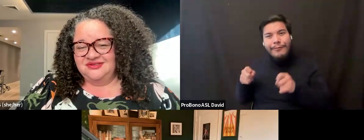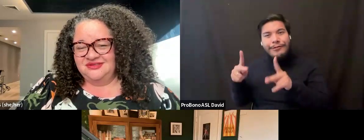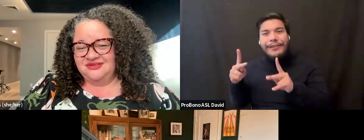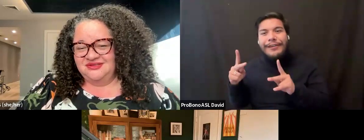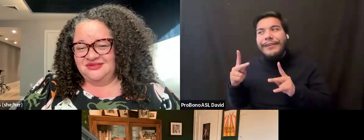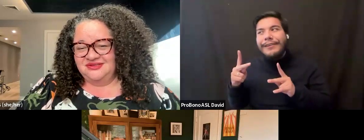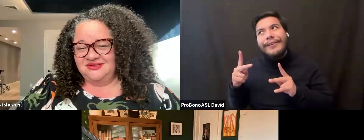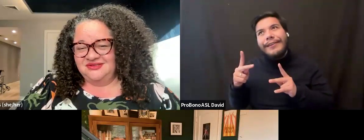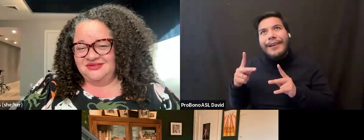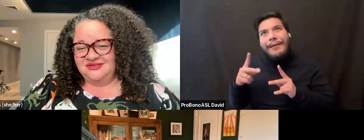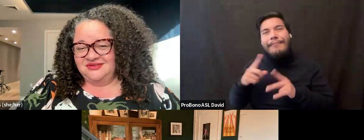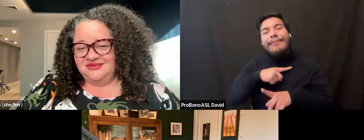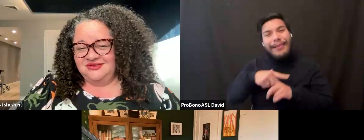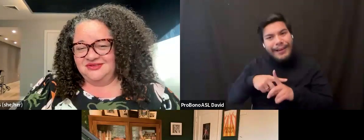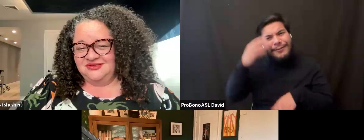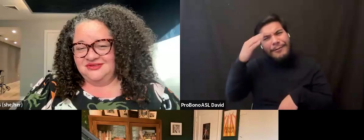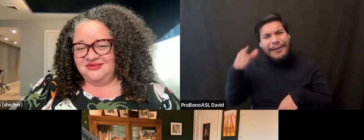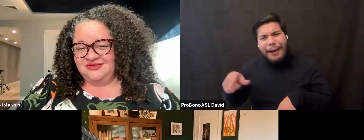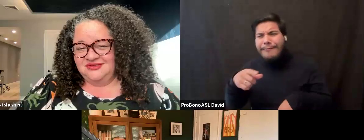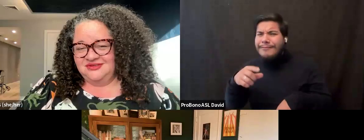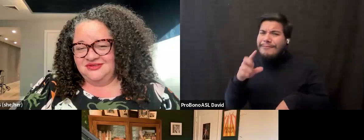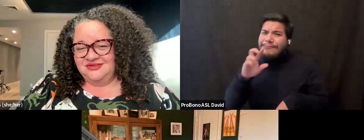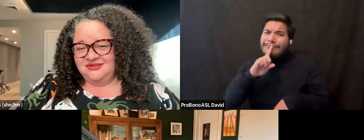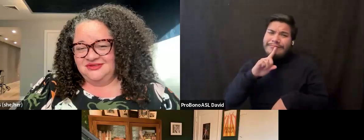incredibly rare of an opportunity that is,